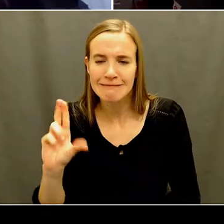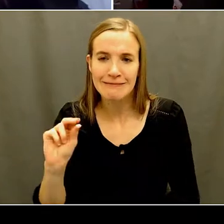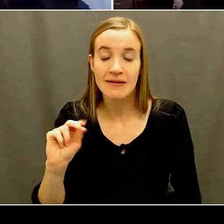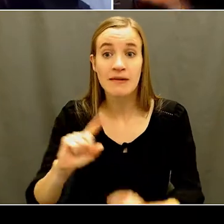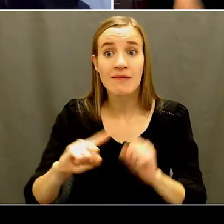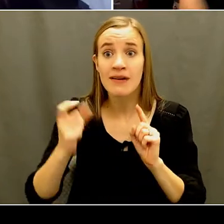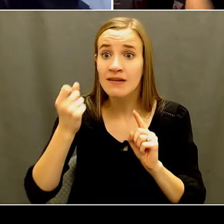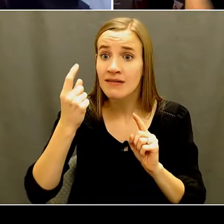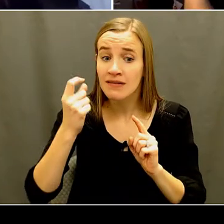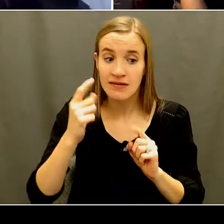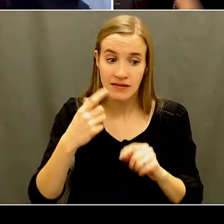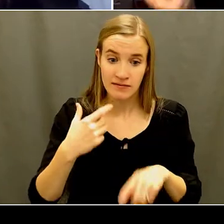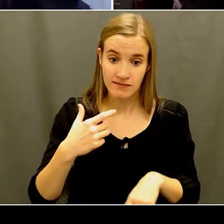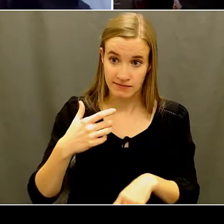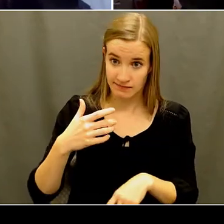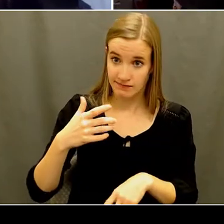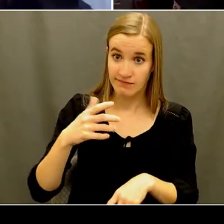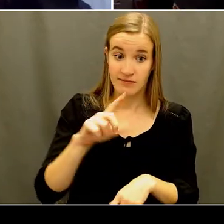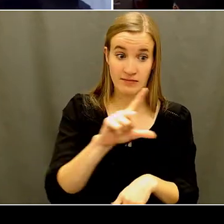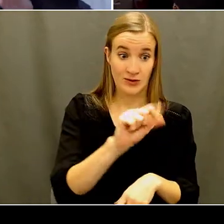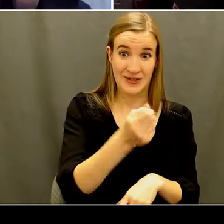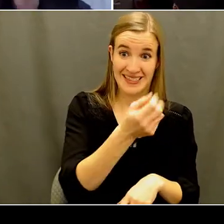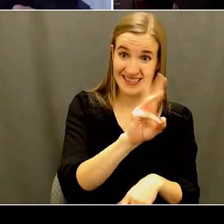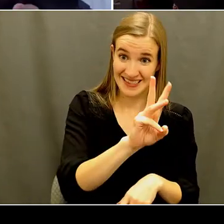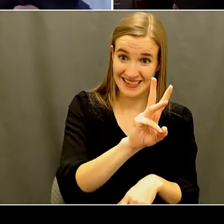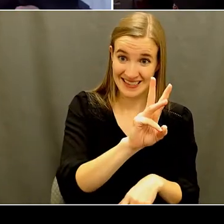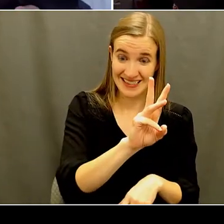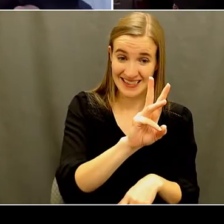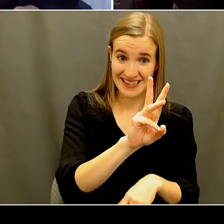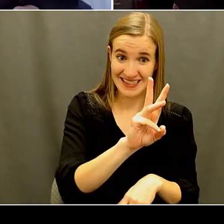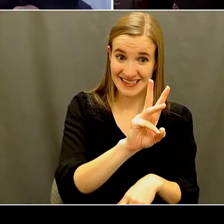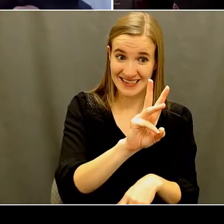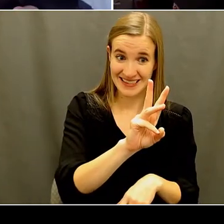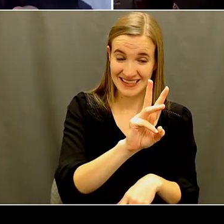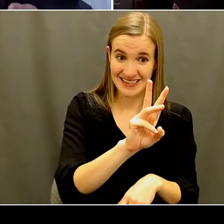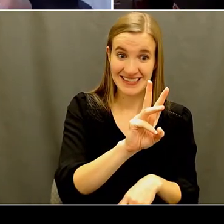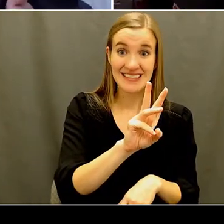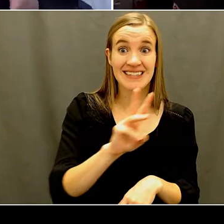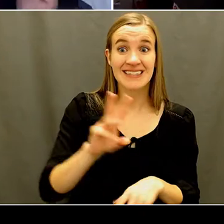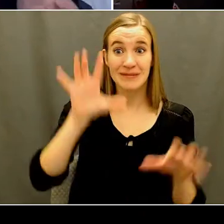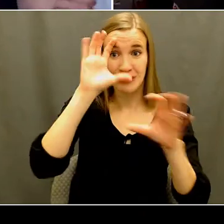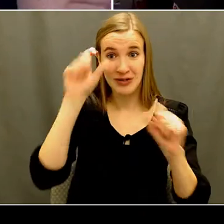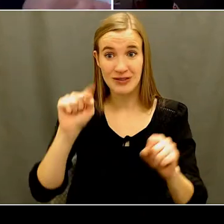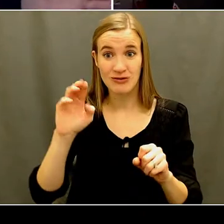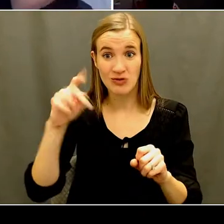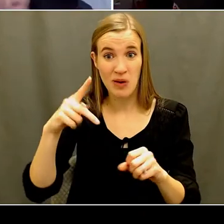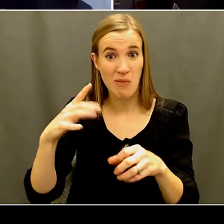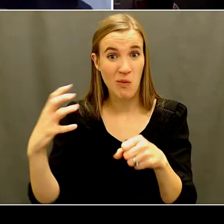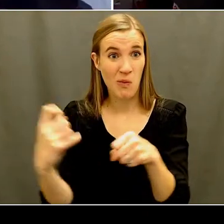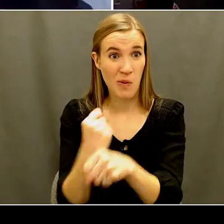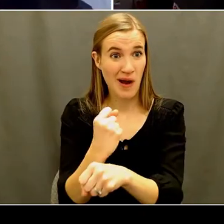of us do. Right? And so I knew that I was going to have to find a job fast